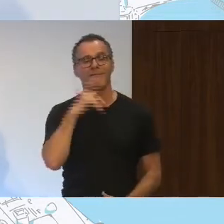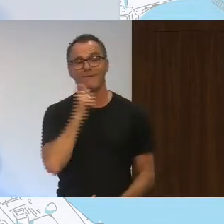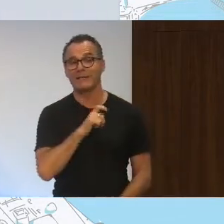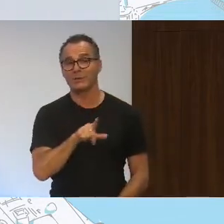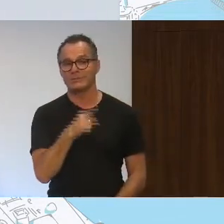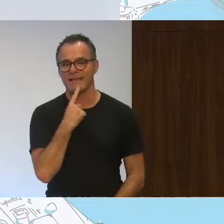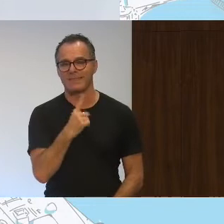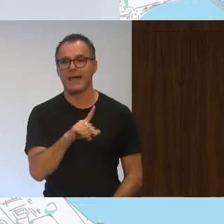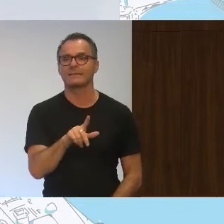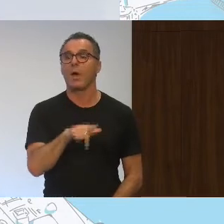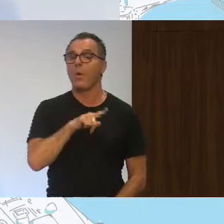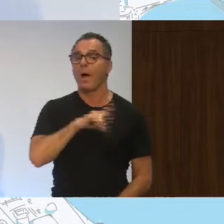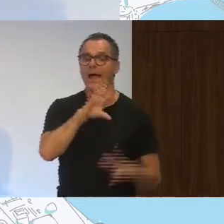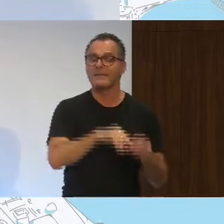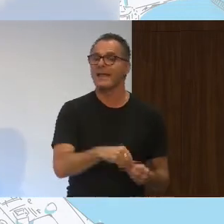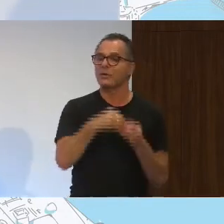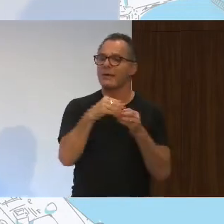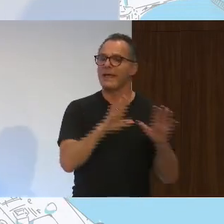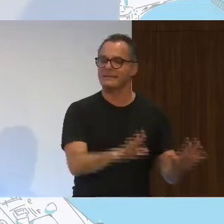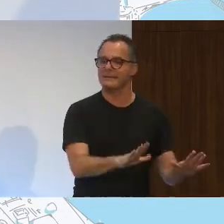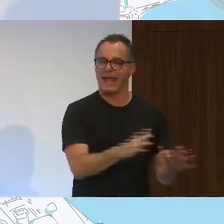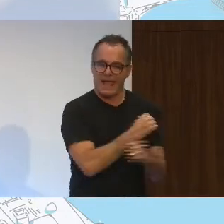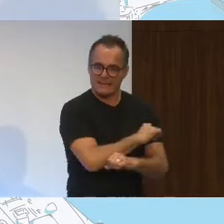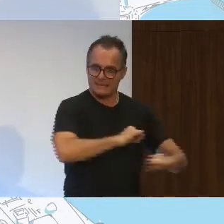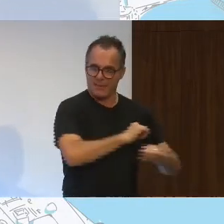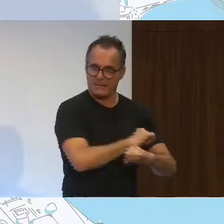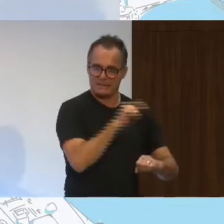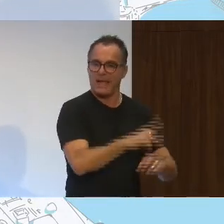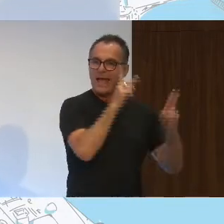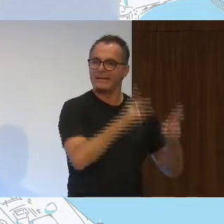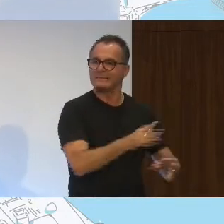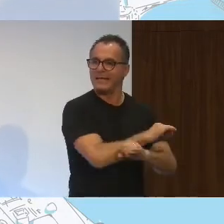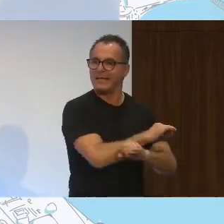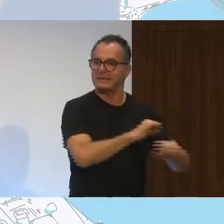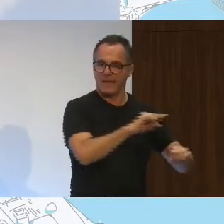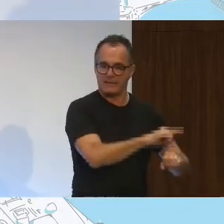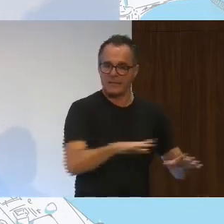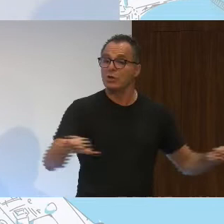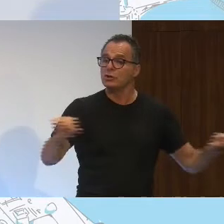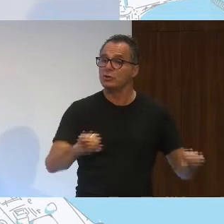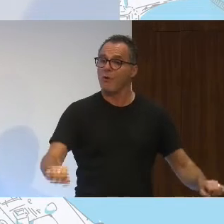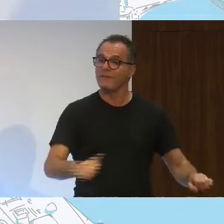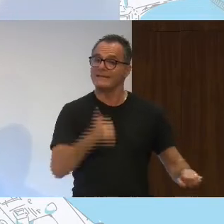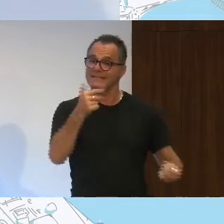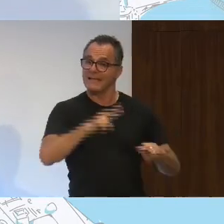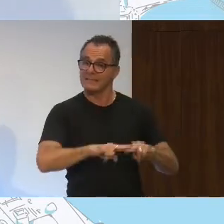And what they did was they created a dedicated space. This is a space where there is a large sofa, a six foot long sofa. We actually test drove